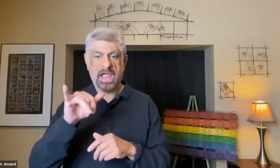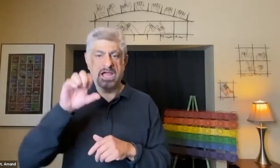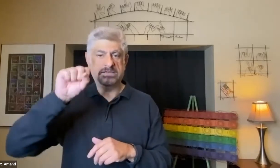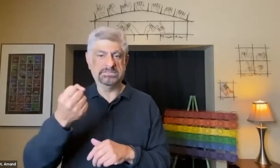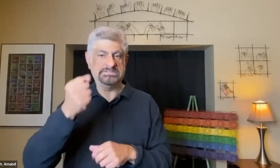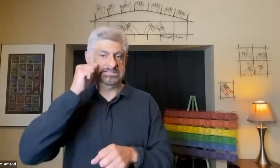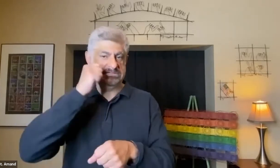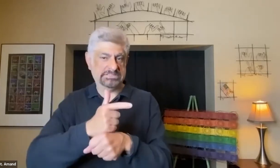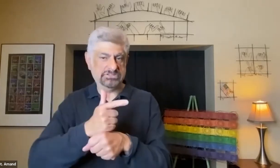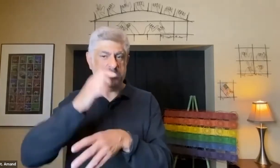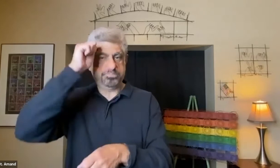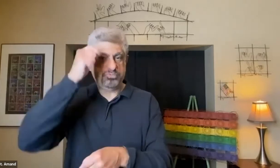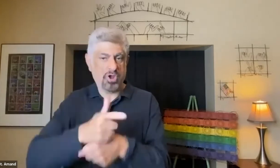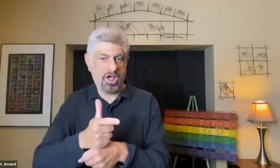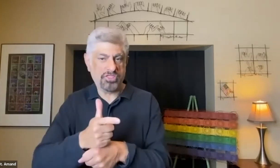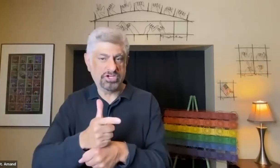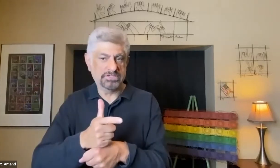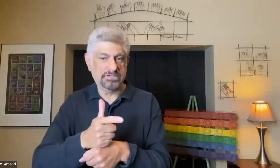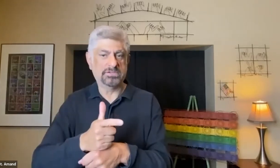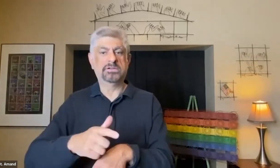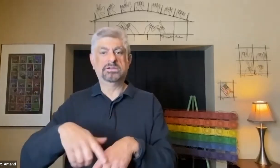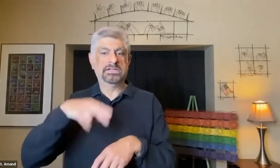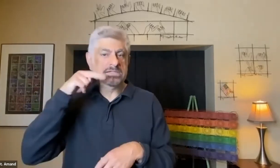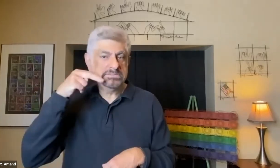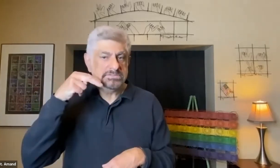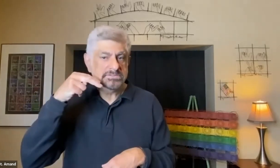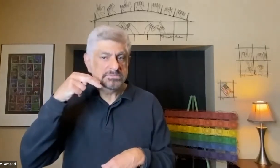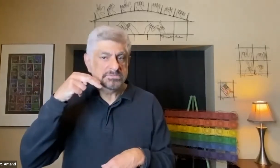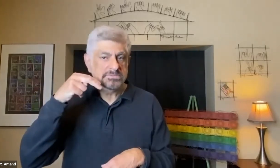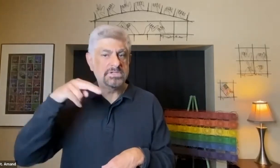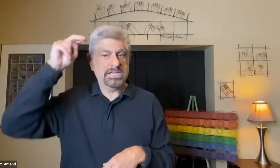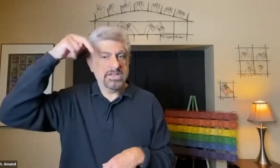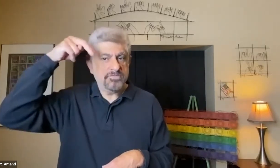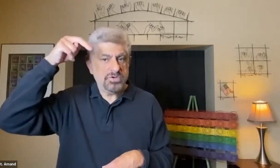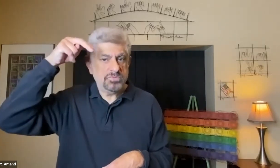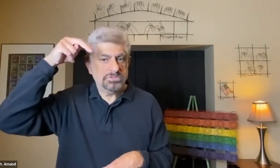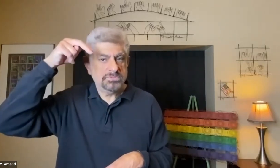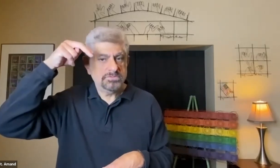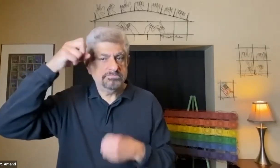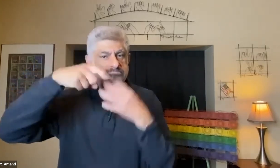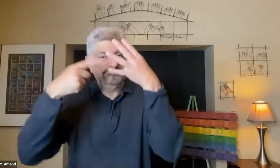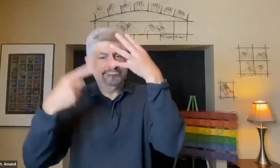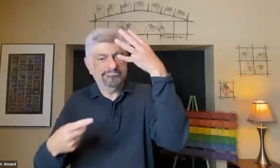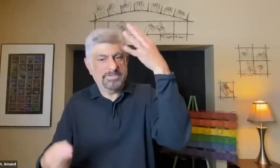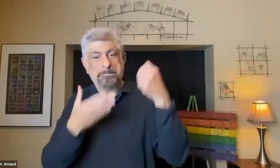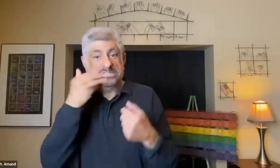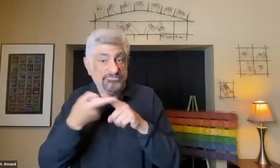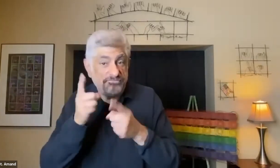to everybody else I'm sorry, you know, Guy's sister and brother and nieces and nephews